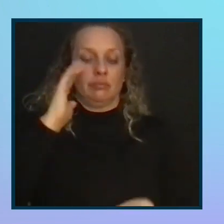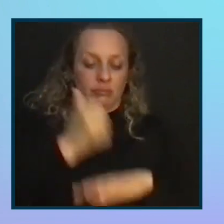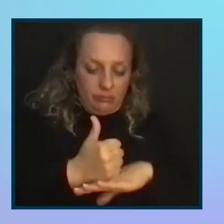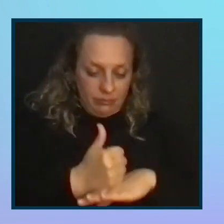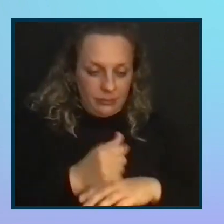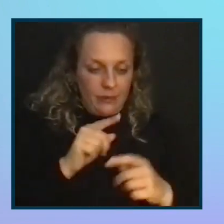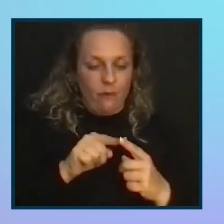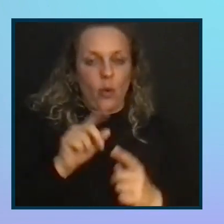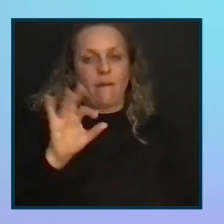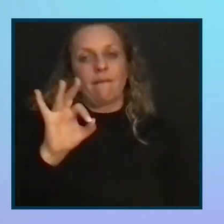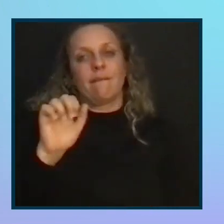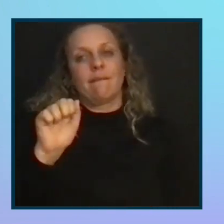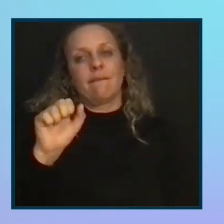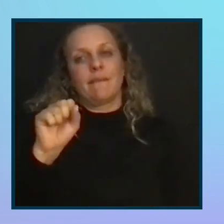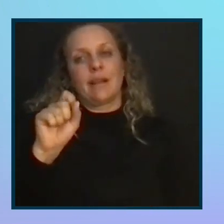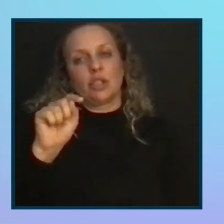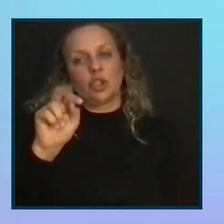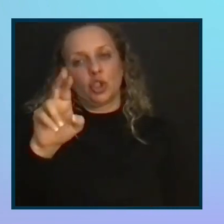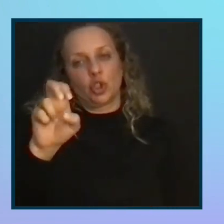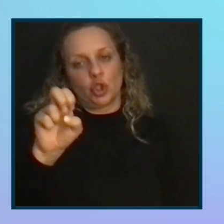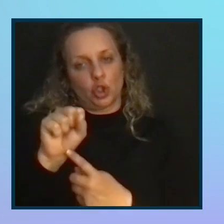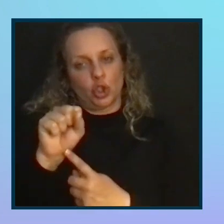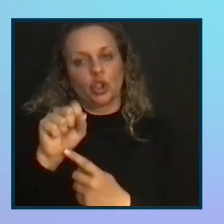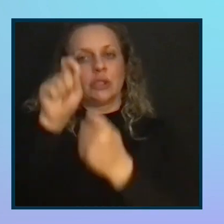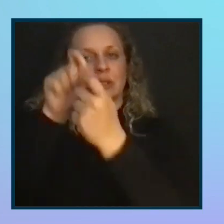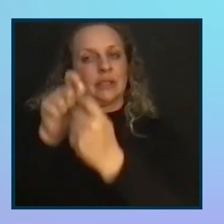there are sometimes some differences and concessions